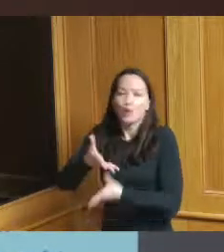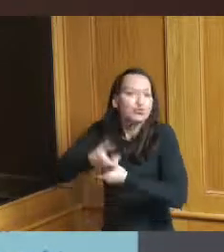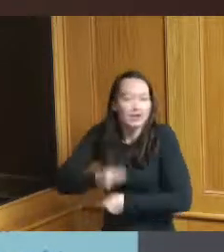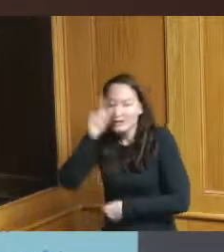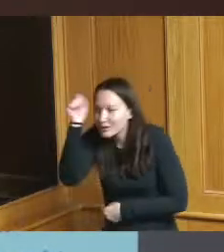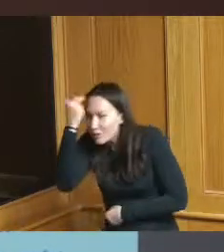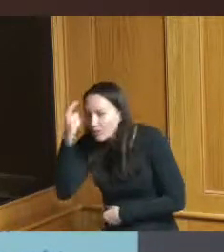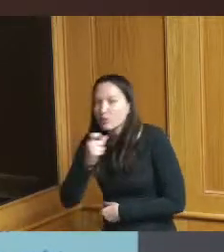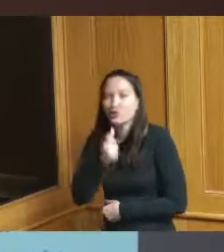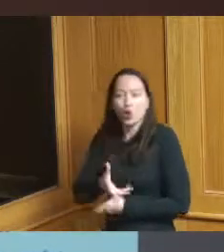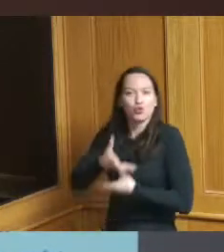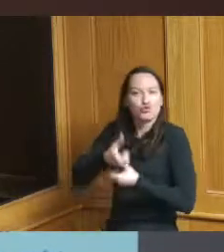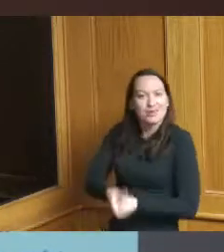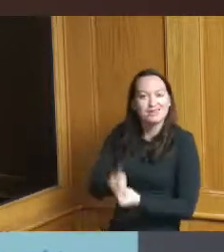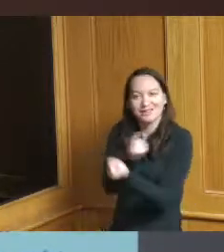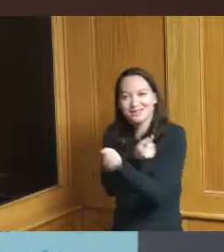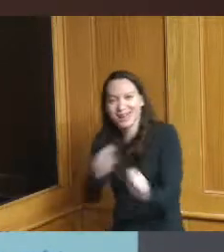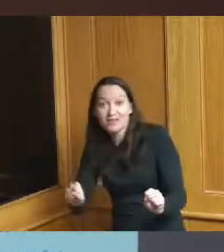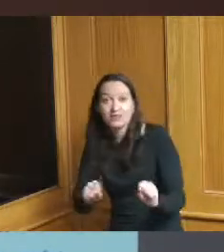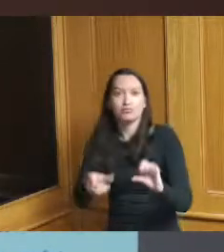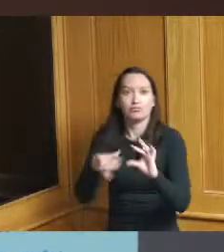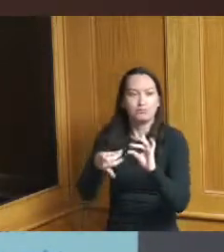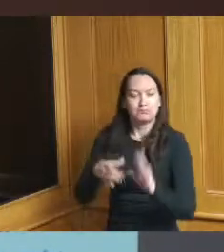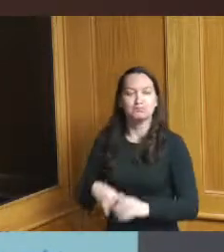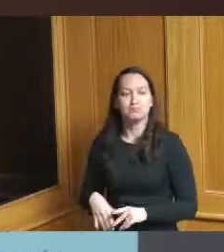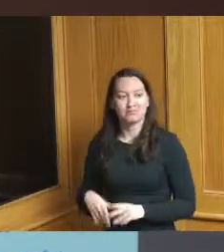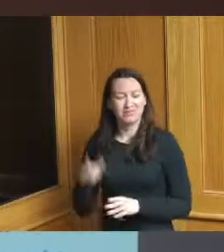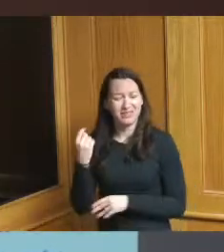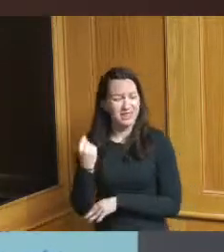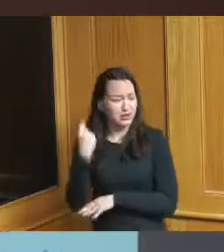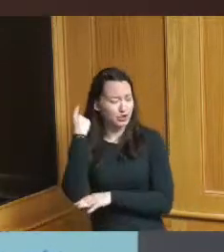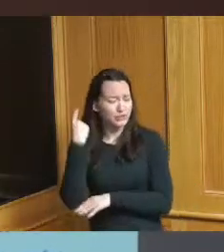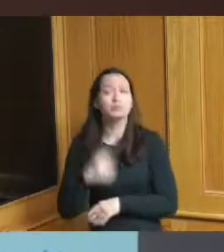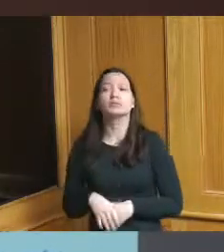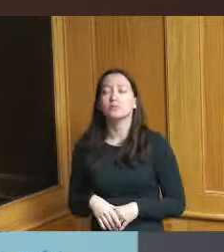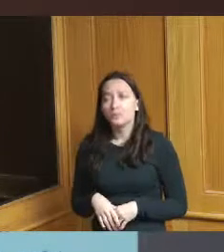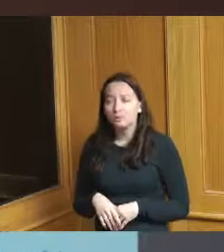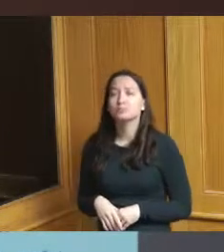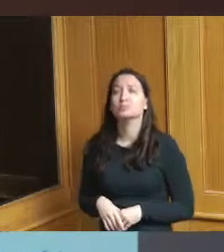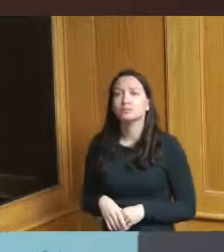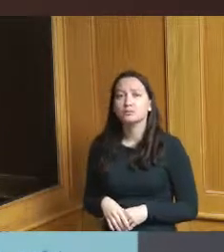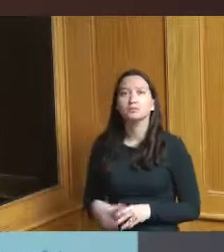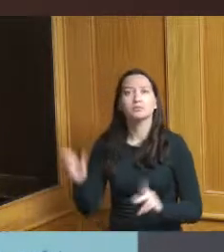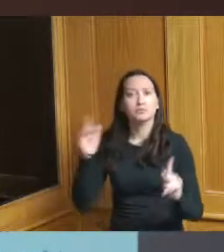field the same things we heard in last year were the first the vaccines were initially introduced